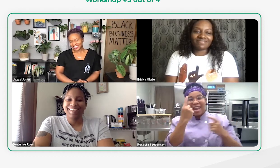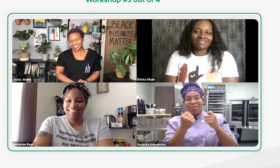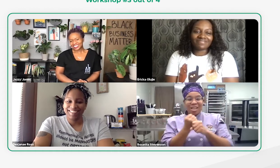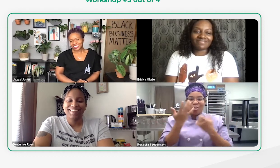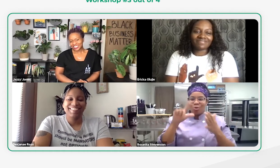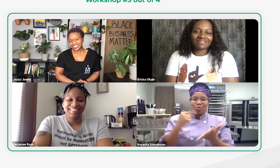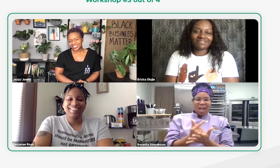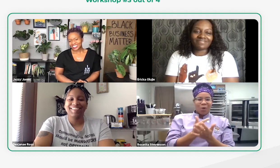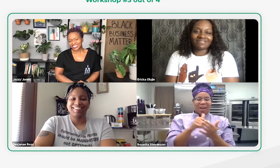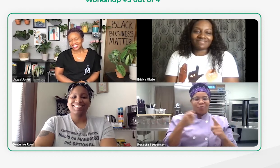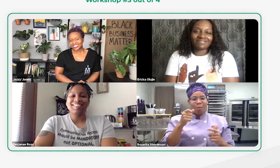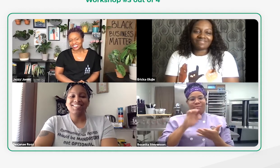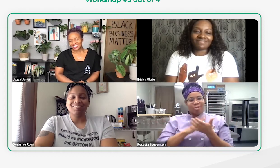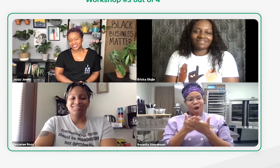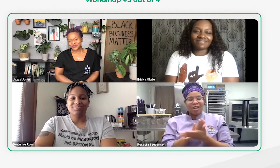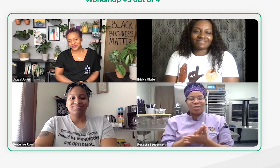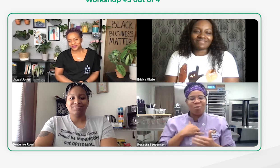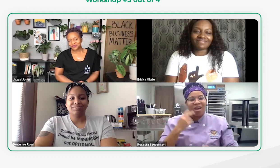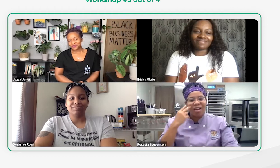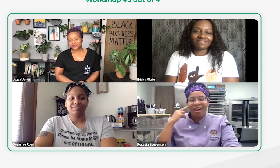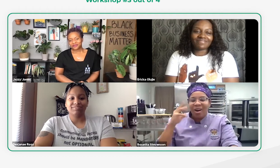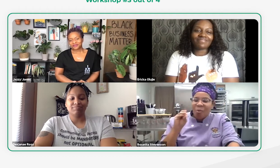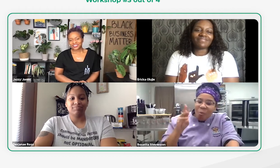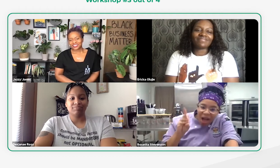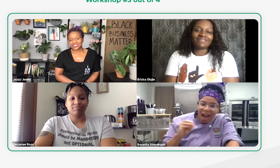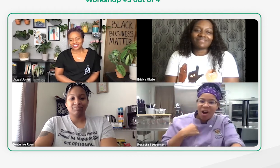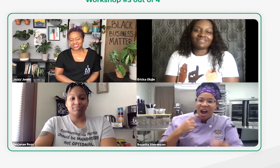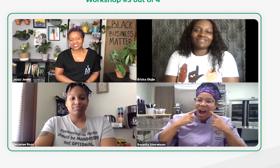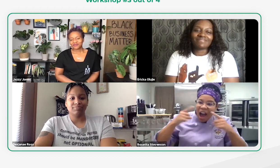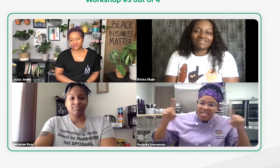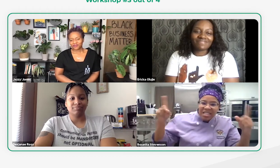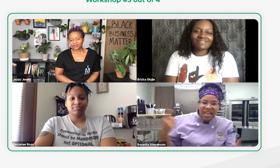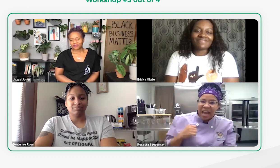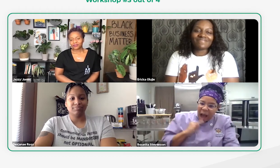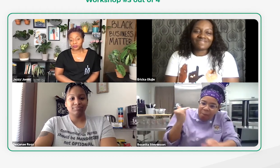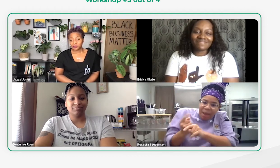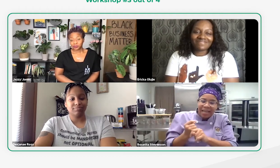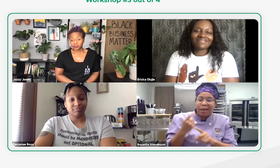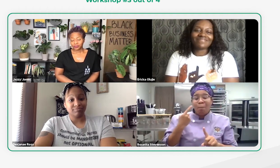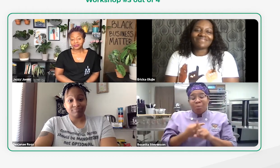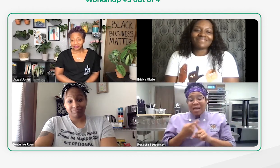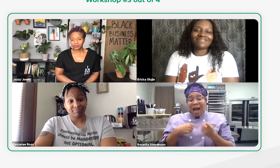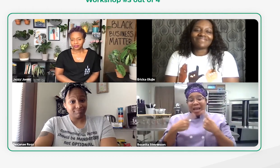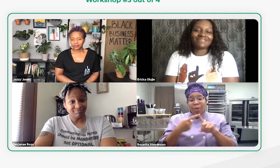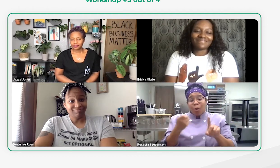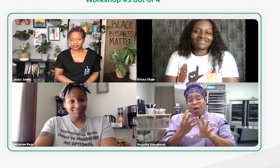good at school you got your degree I look back and think about how much I accomplished.